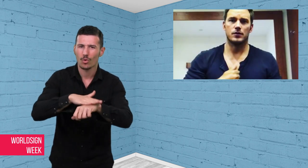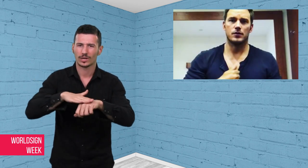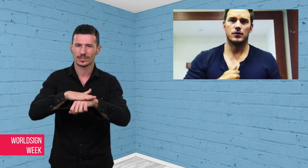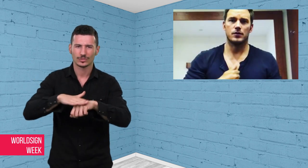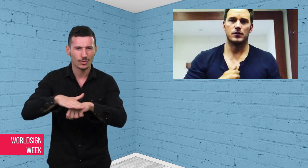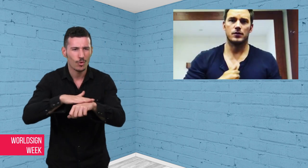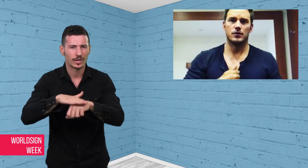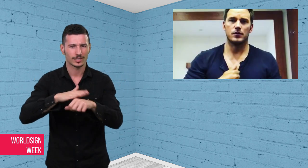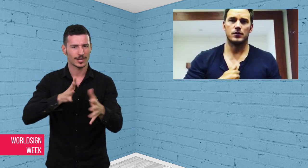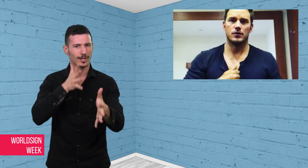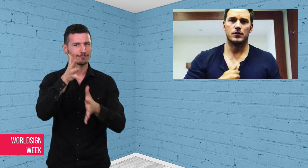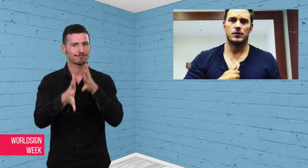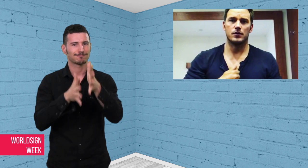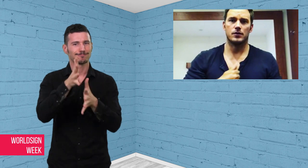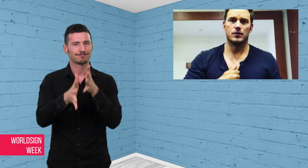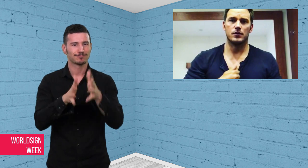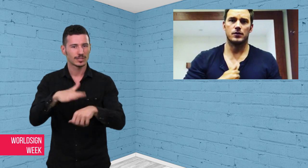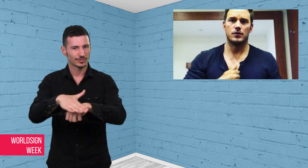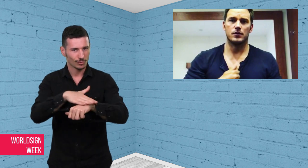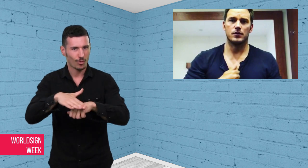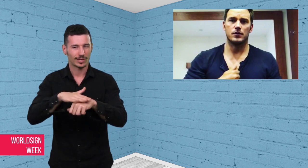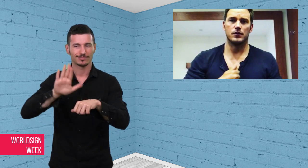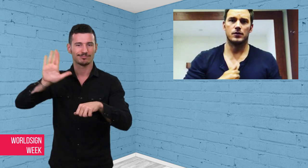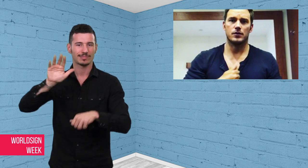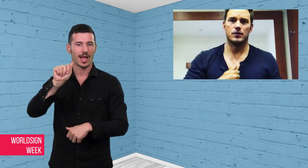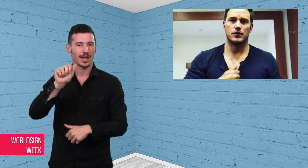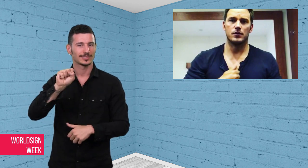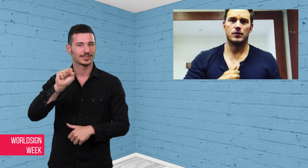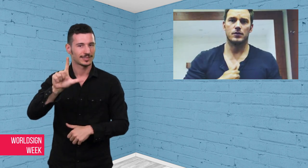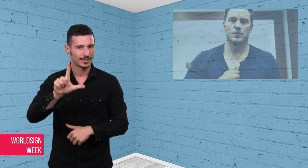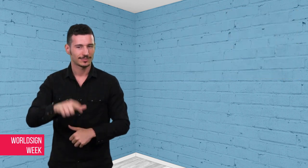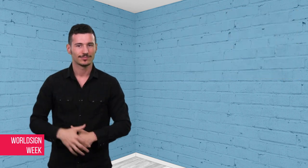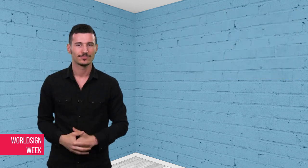in American Sign Language.